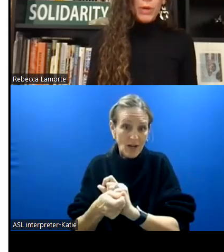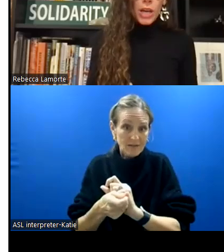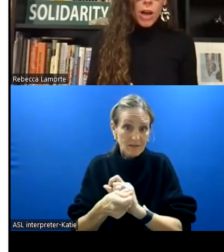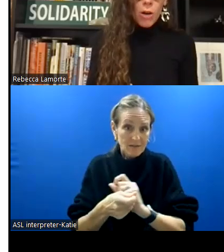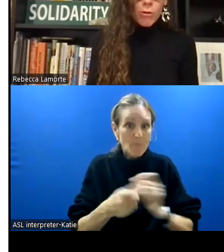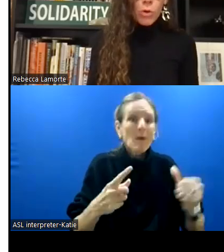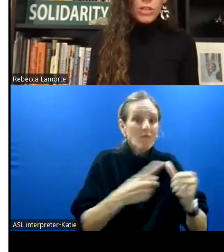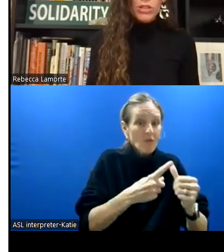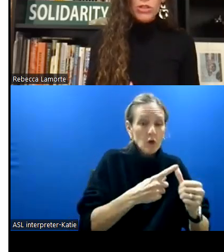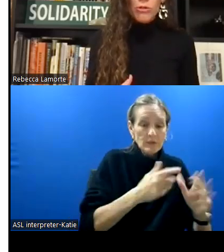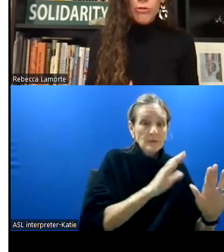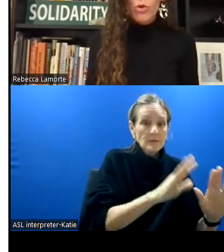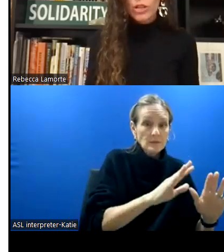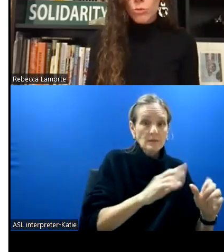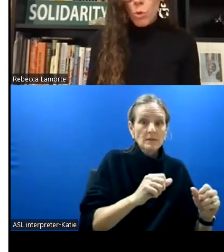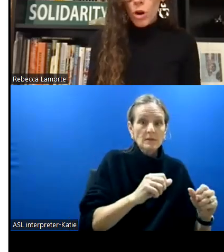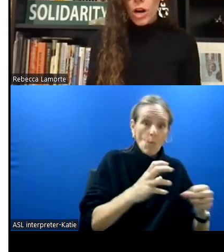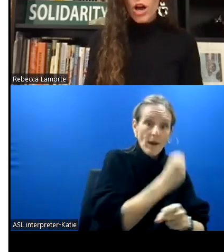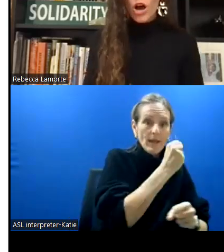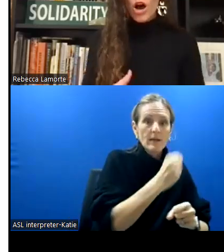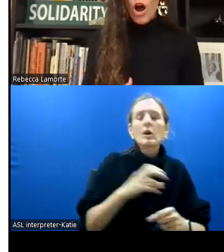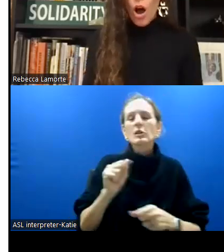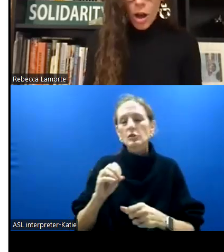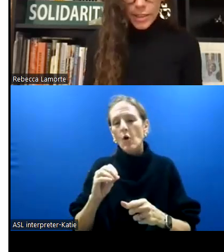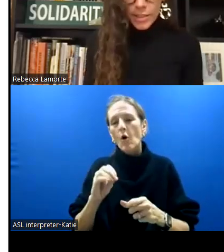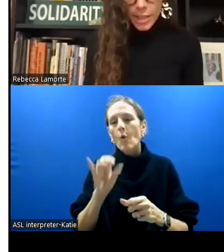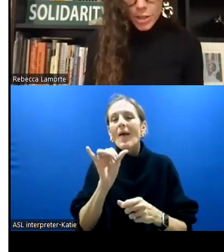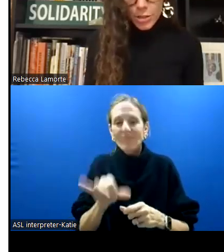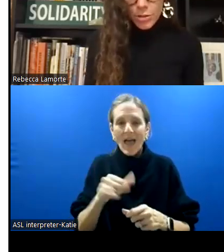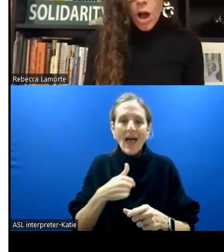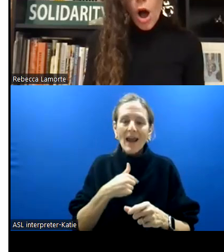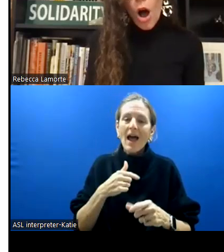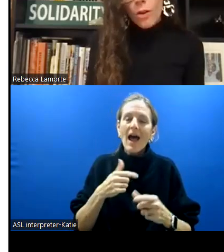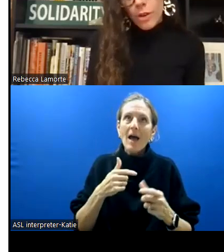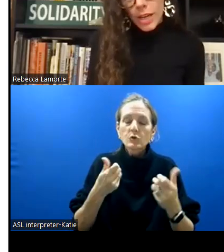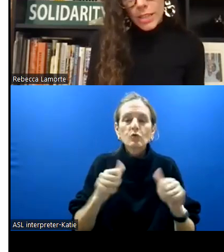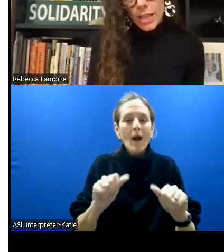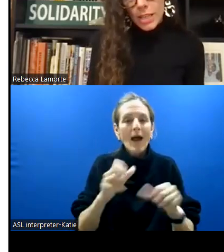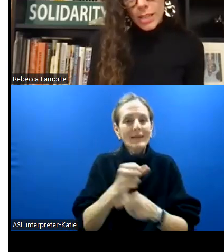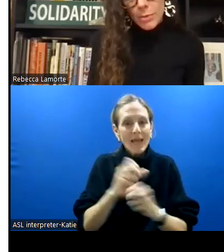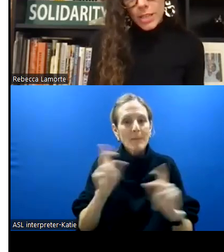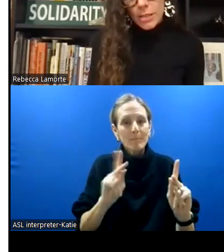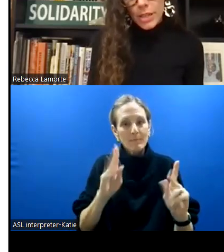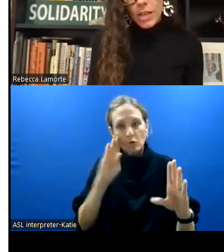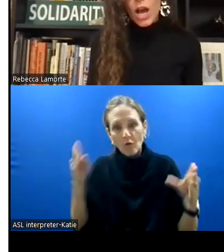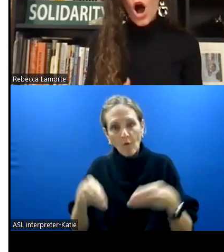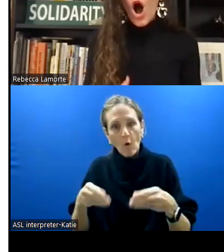Being a force to focus more on these issues, on running as a candidate with a disability,